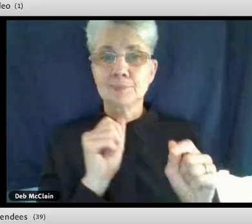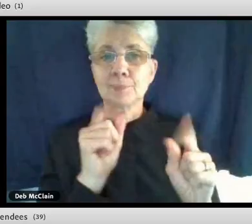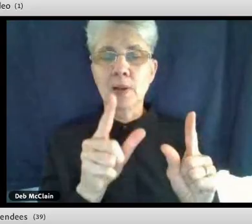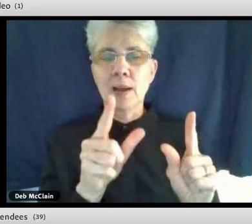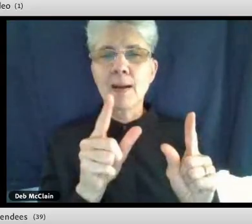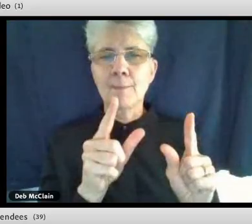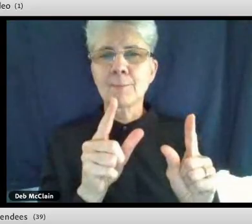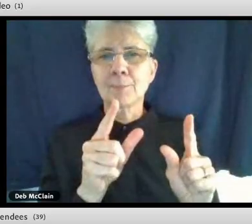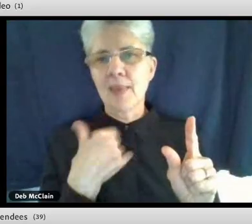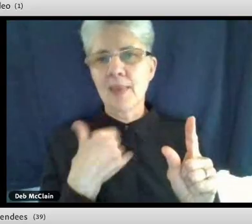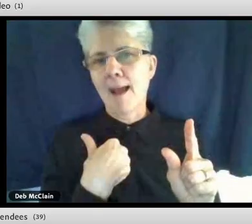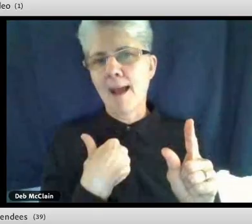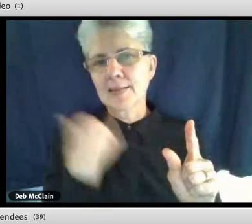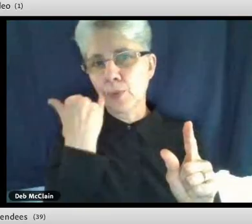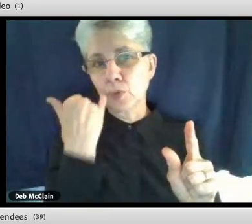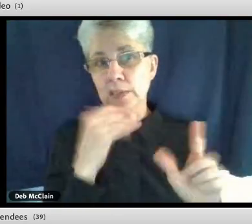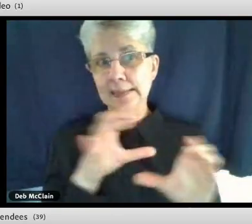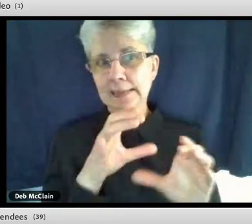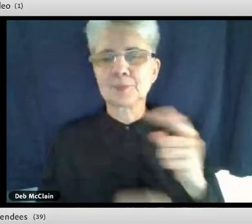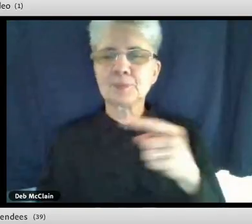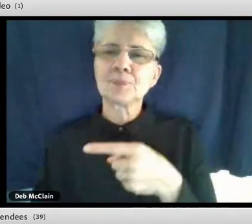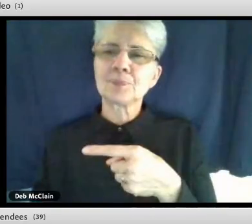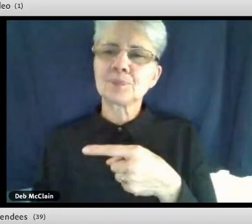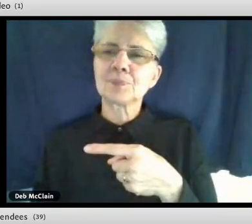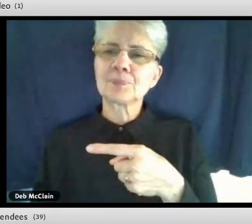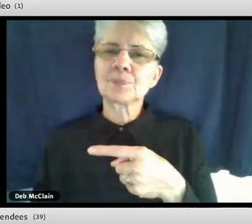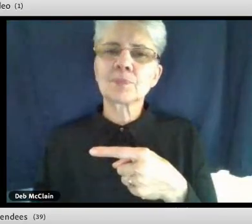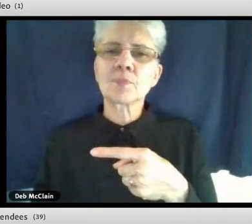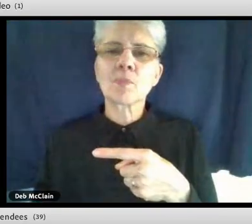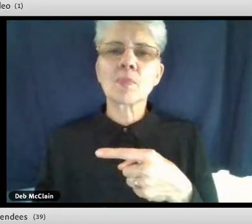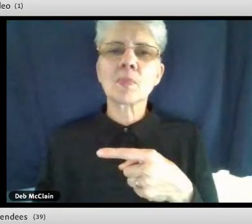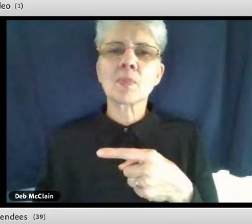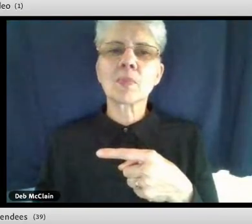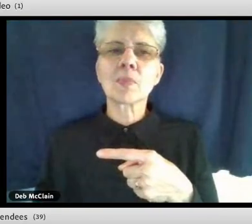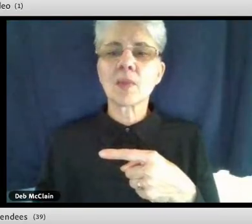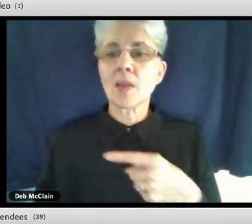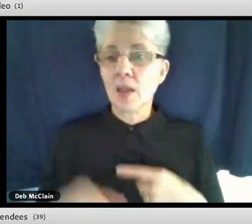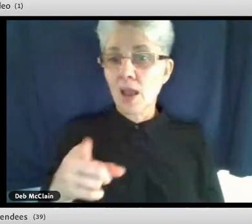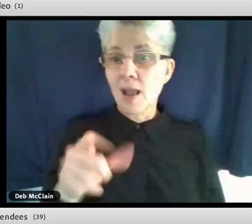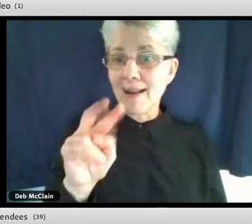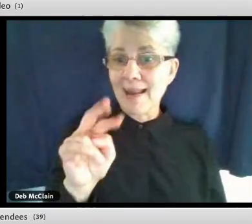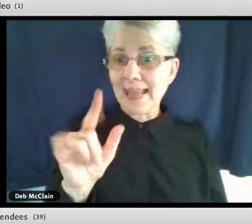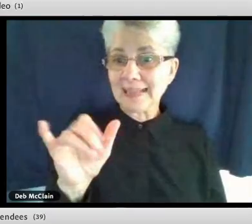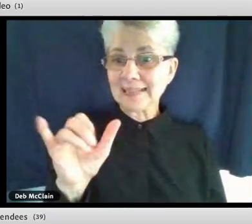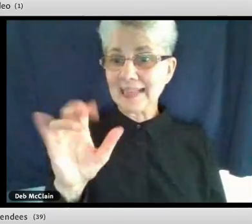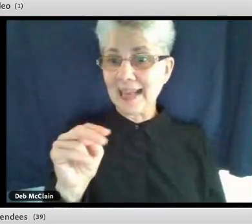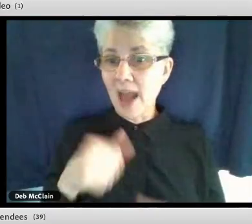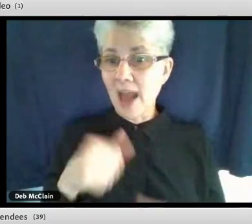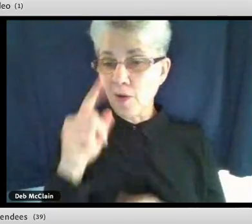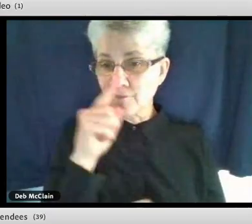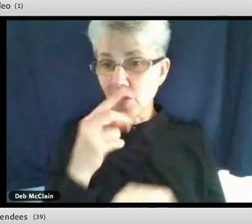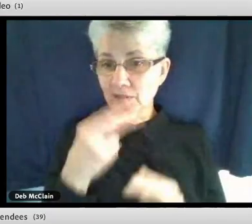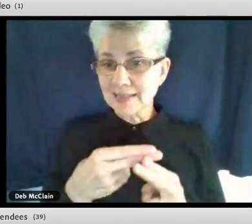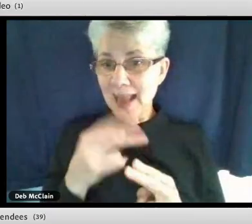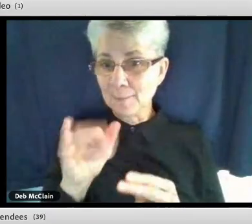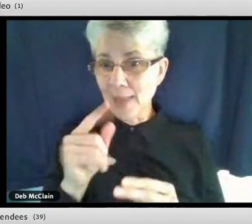These are two posts that supposedly I posted. You're under LinkedIn under a false name!